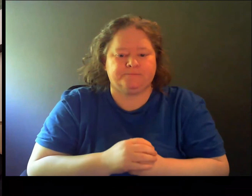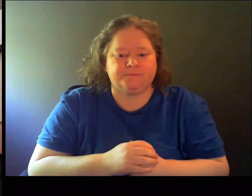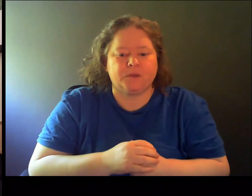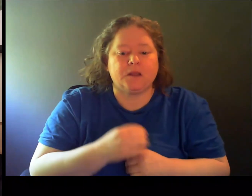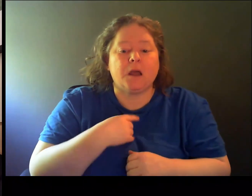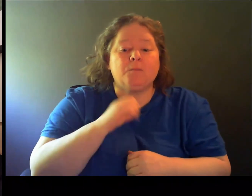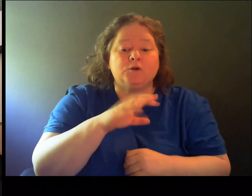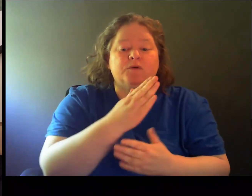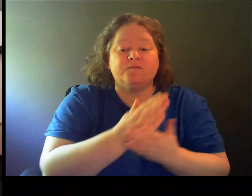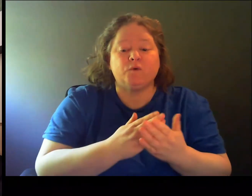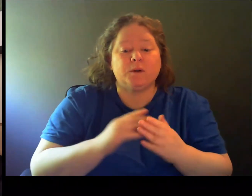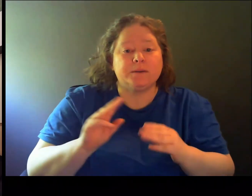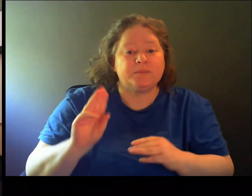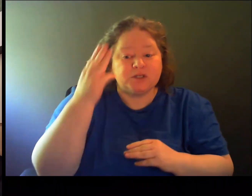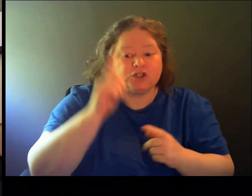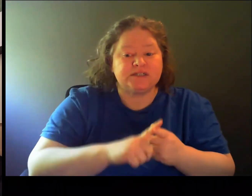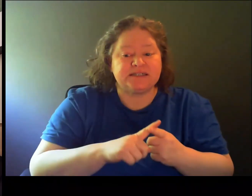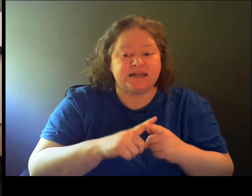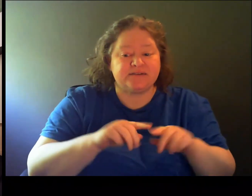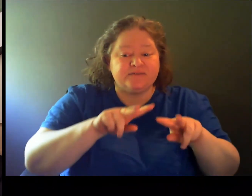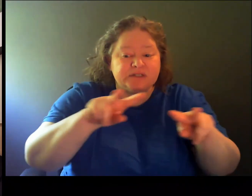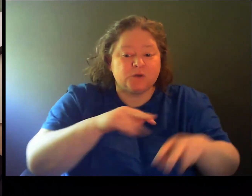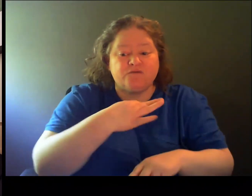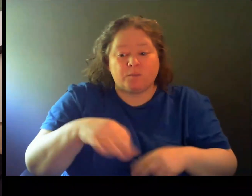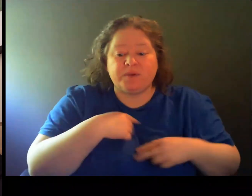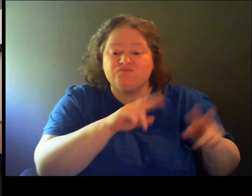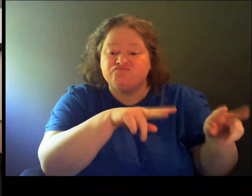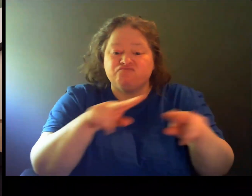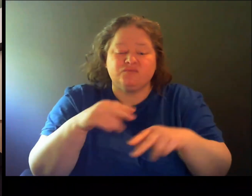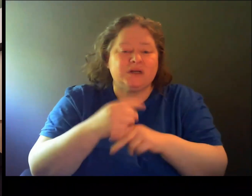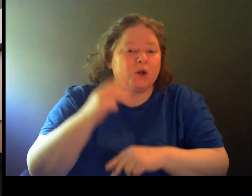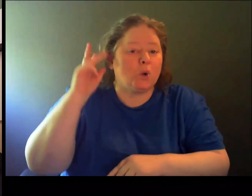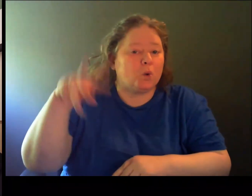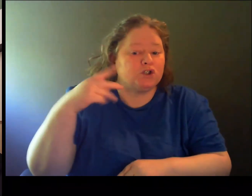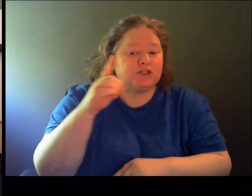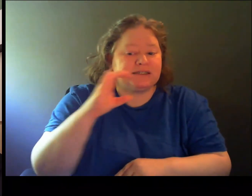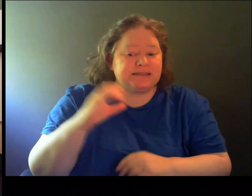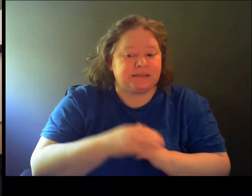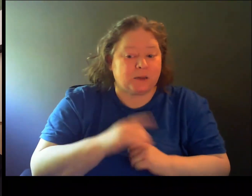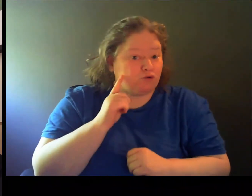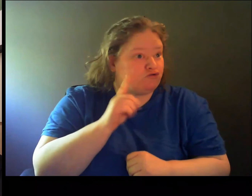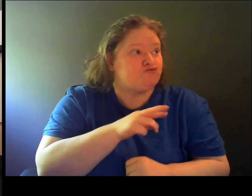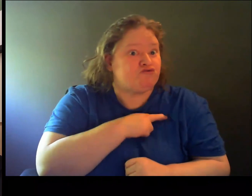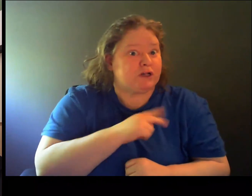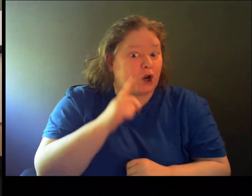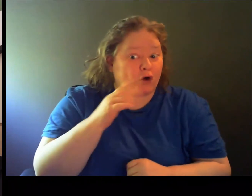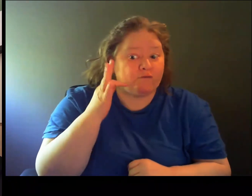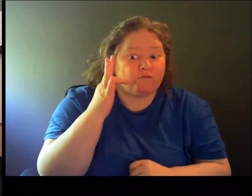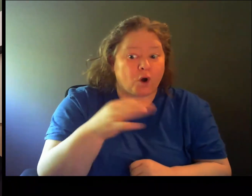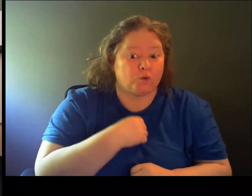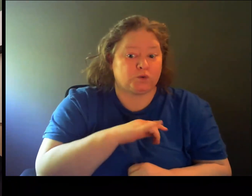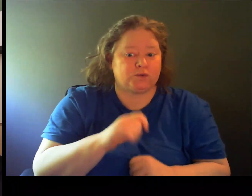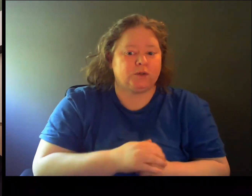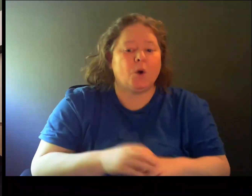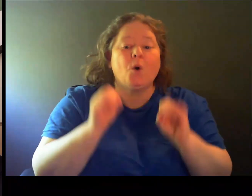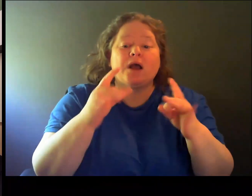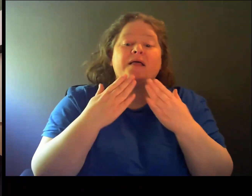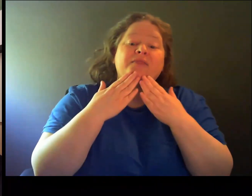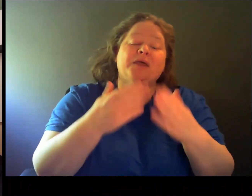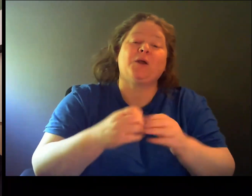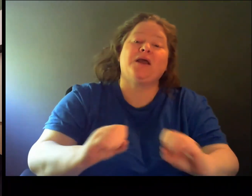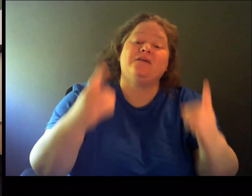I’ll put up a few pictures and videos from my sightseeing in Washington D.C. - I’m really looking forward to it.